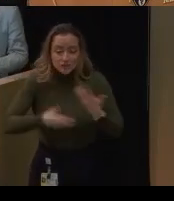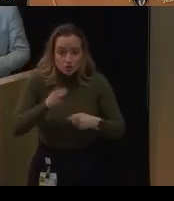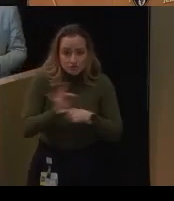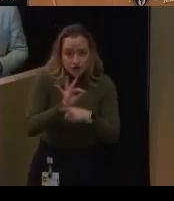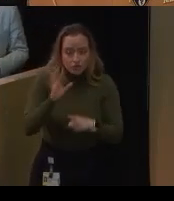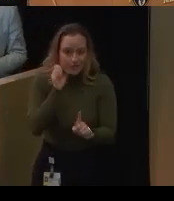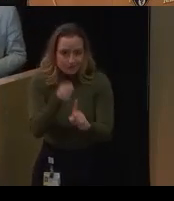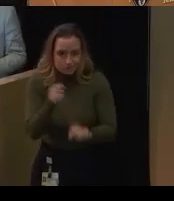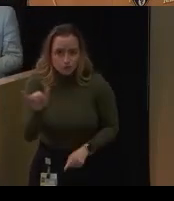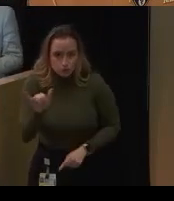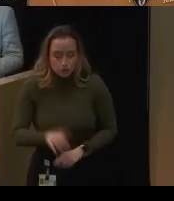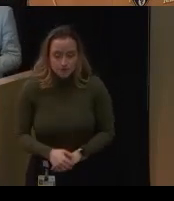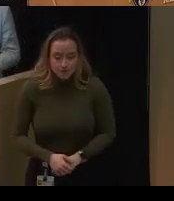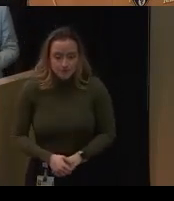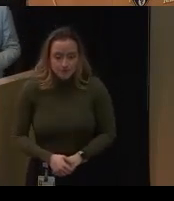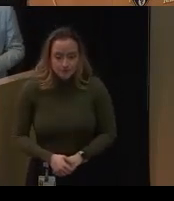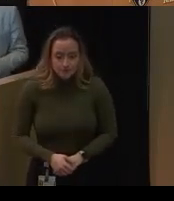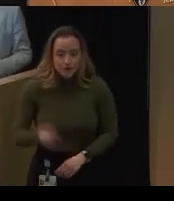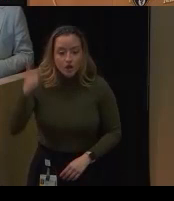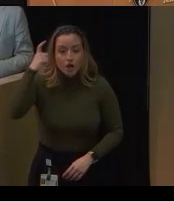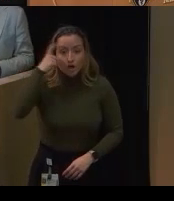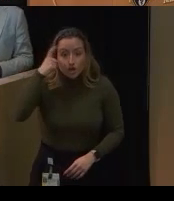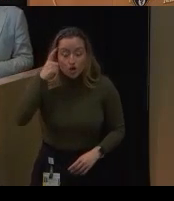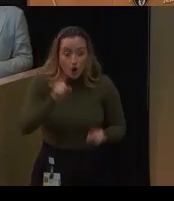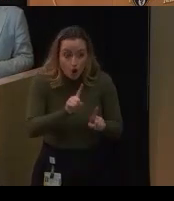and a lot of these kind of neural differences in brain Behavior relationships have been replicated